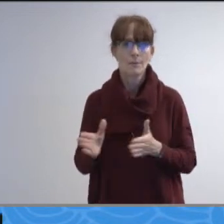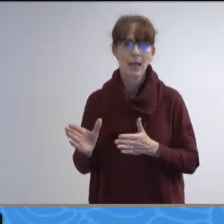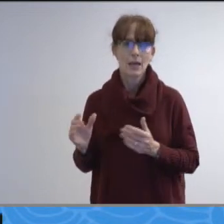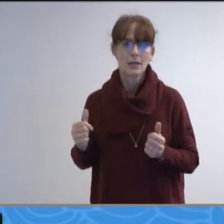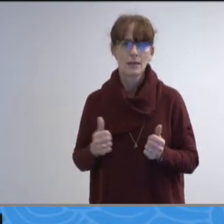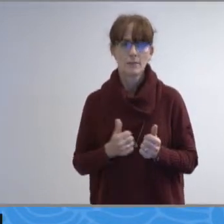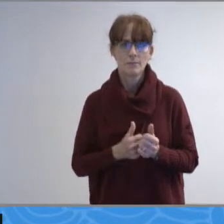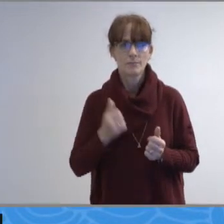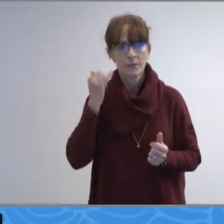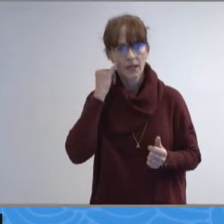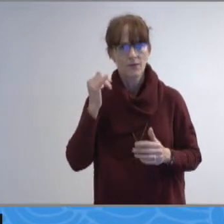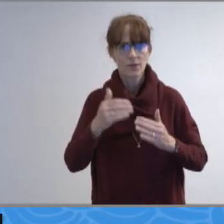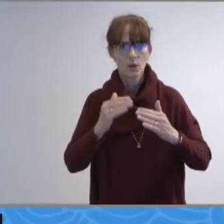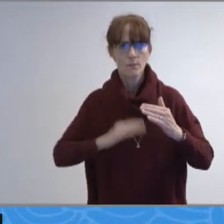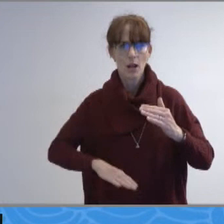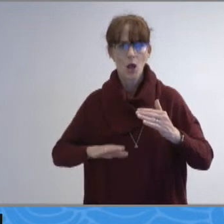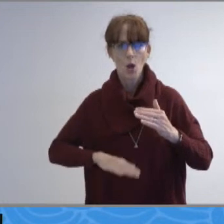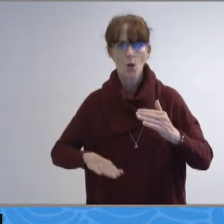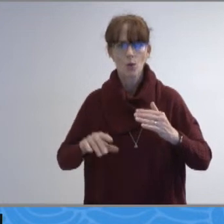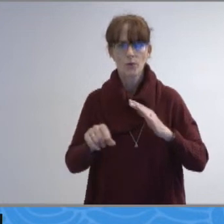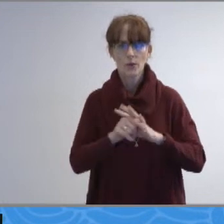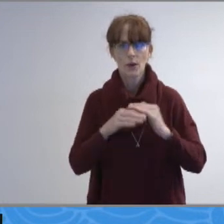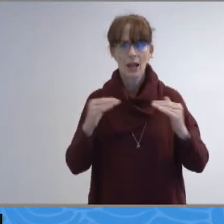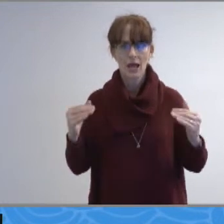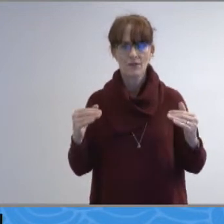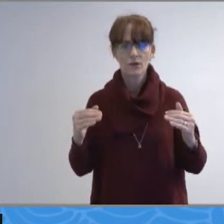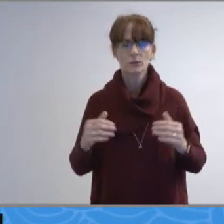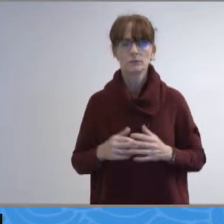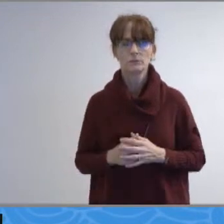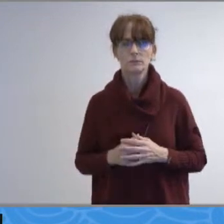if they're below grade level or in need of extra support.